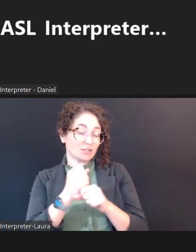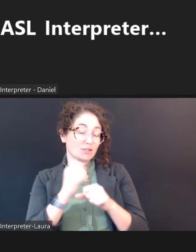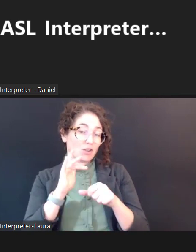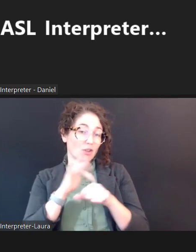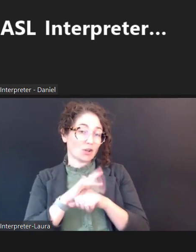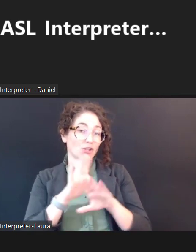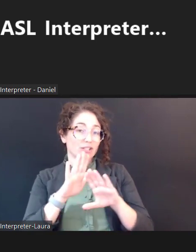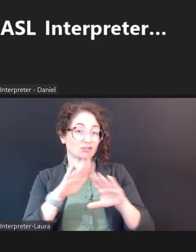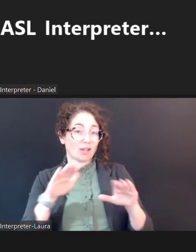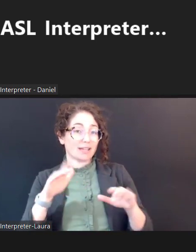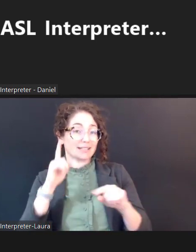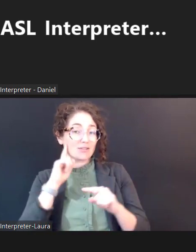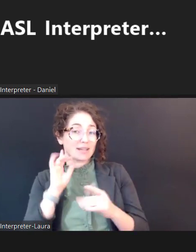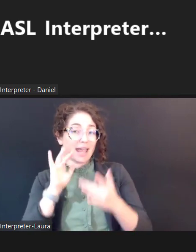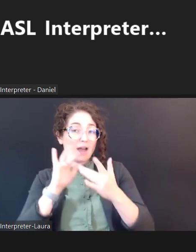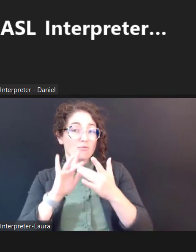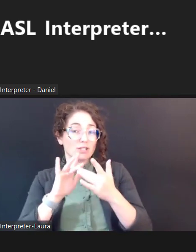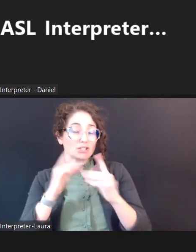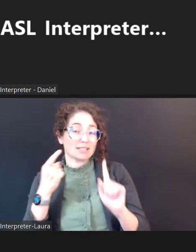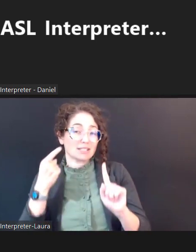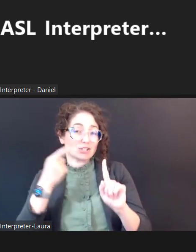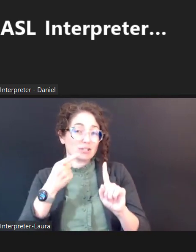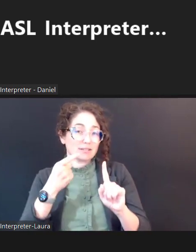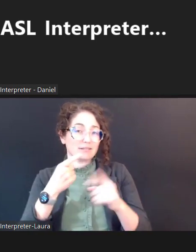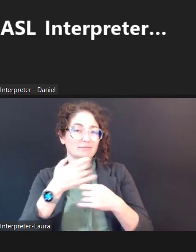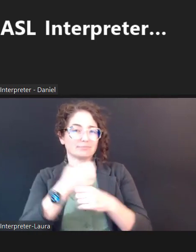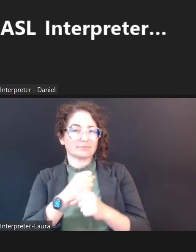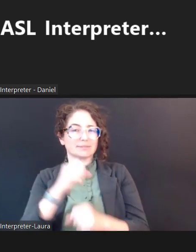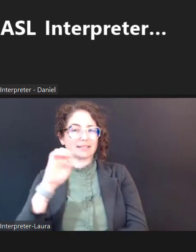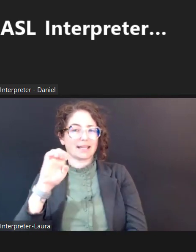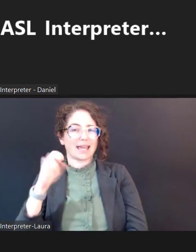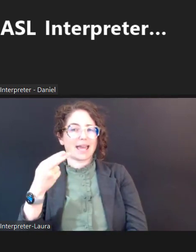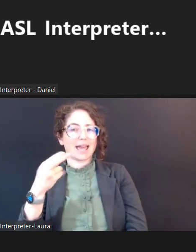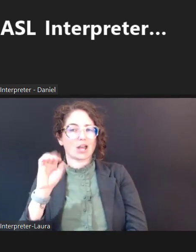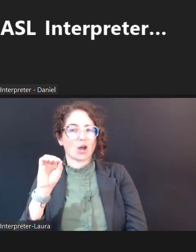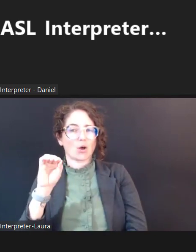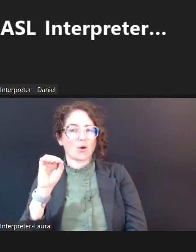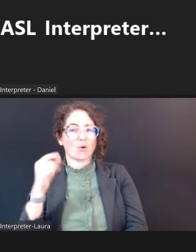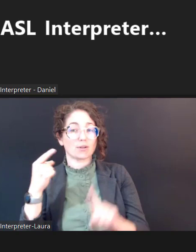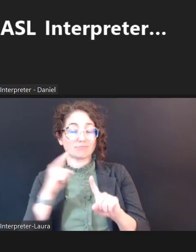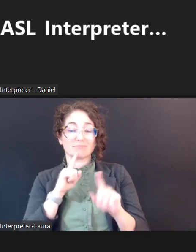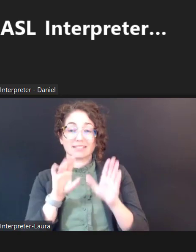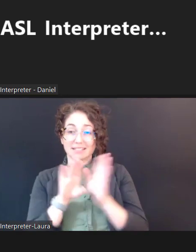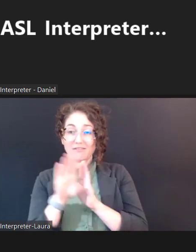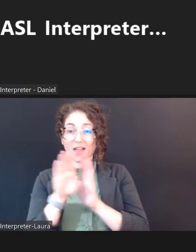Outreach Initiative, known as the ECHO initiative developed a wide,